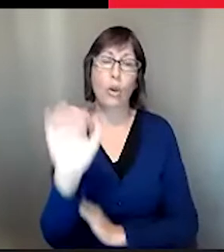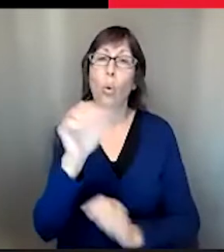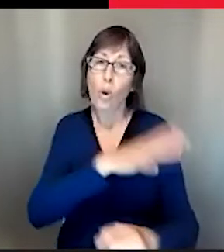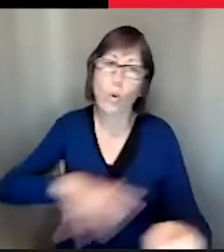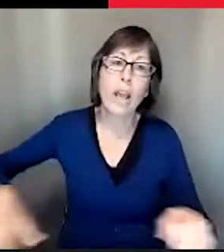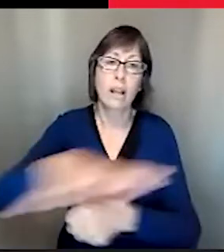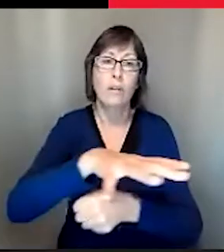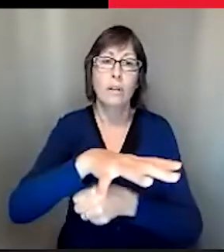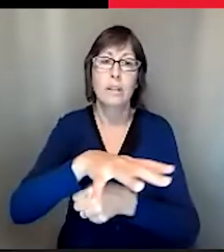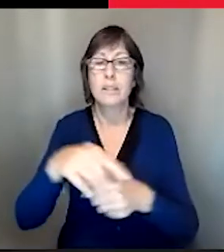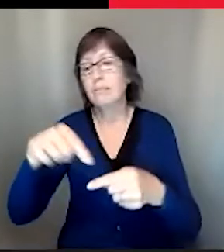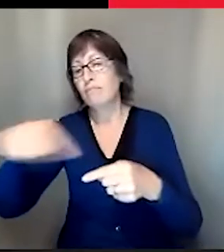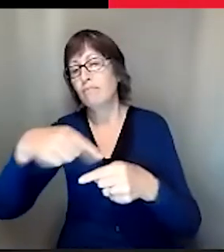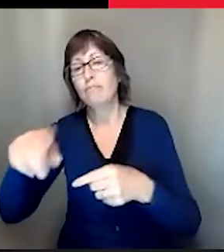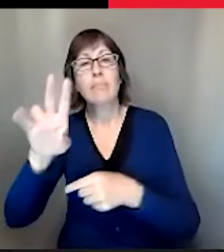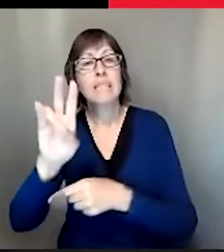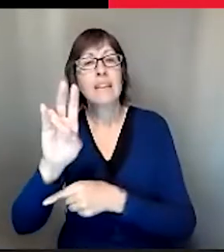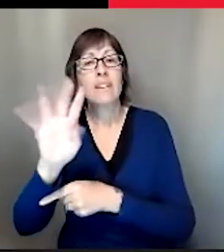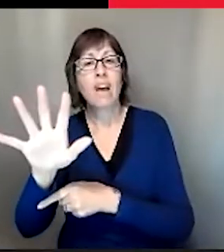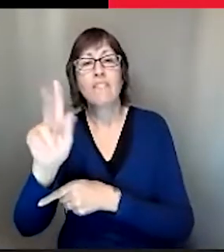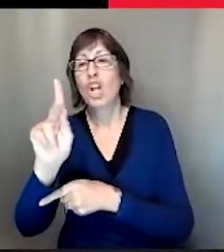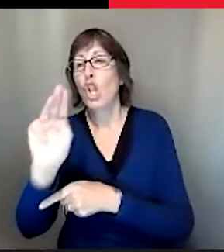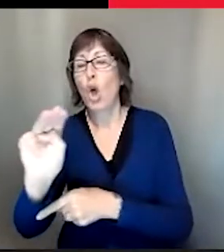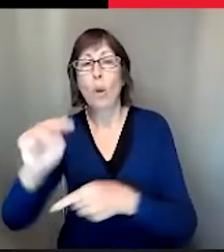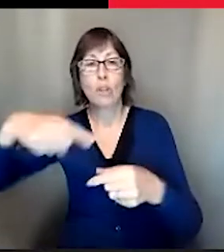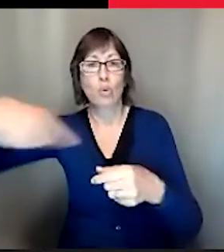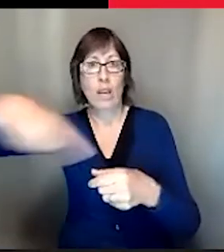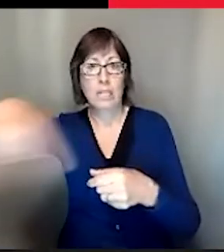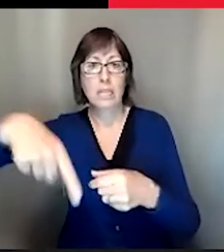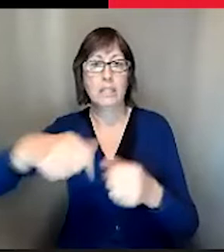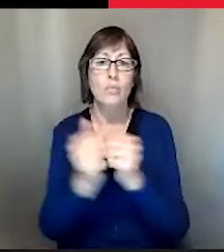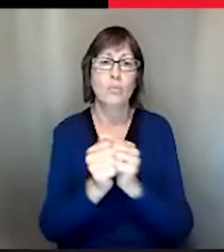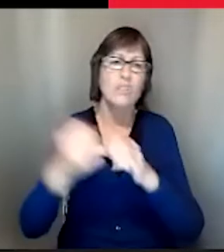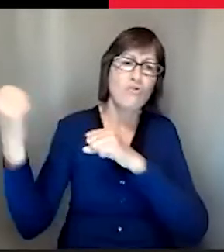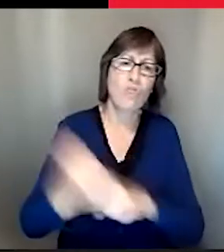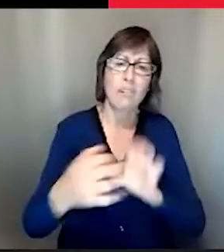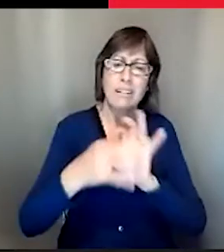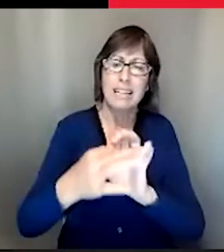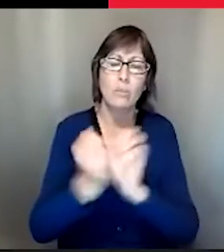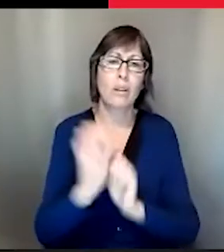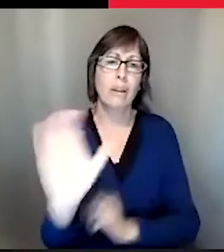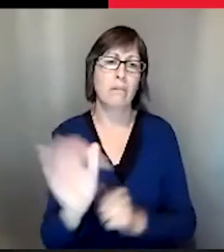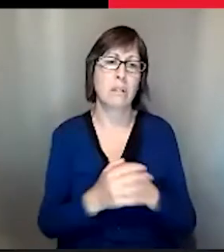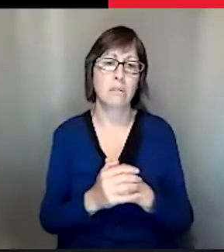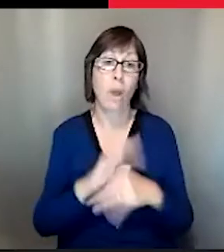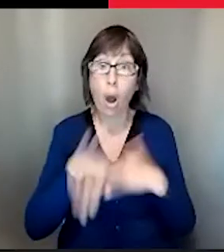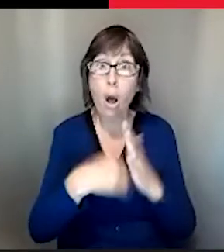areas within a 75 km radius with strong connections to Calgary). All artists at various stages